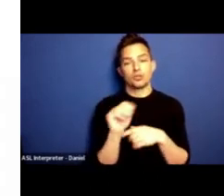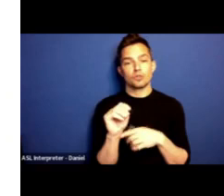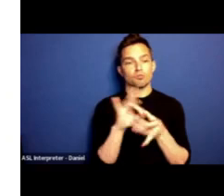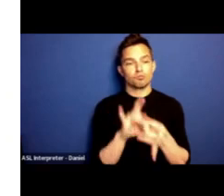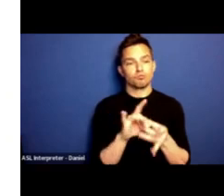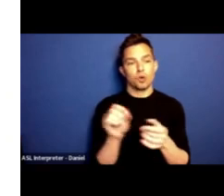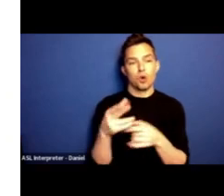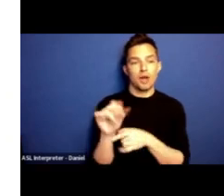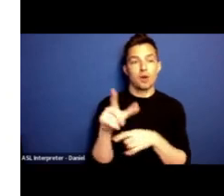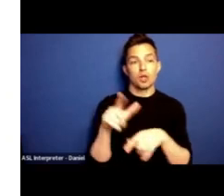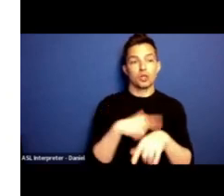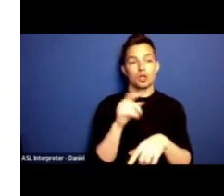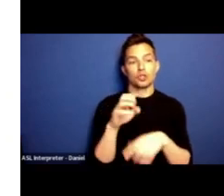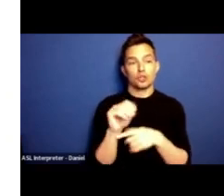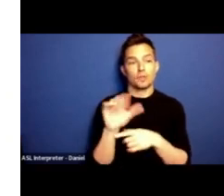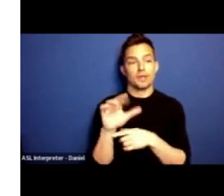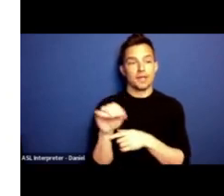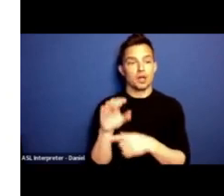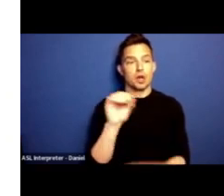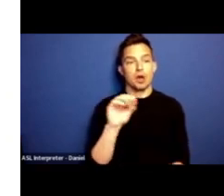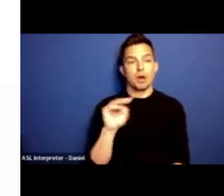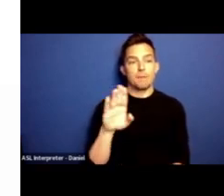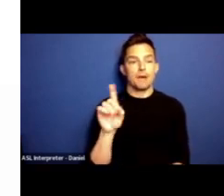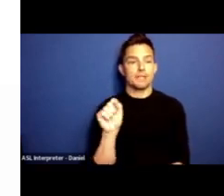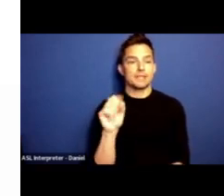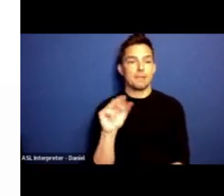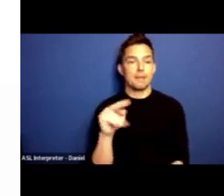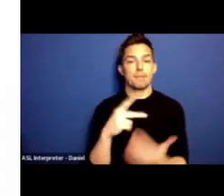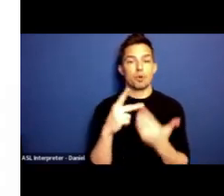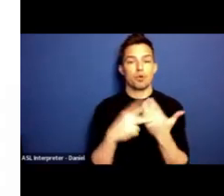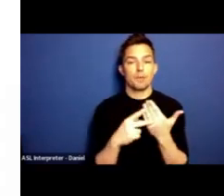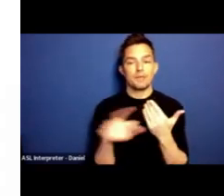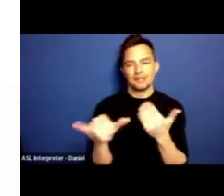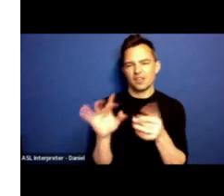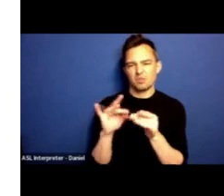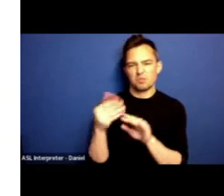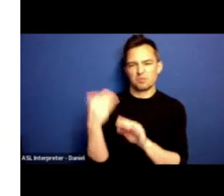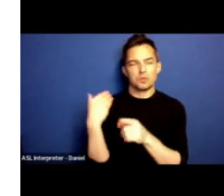Long Term Care Ombudsman Program, which Edwin mentioned is one of the services under the